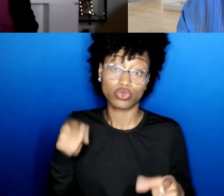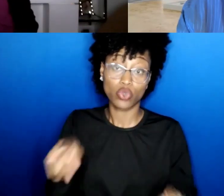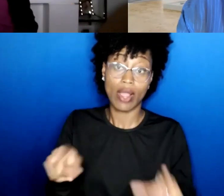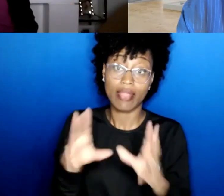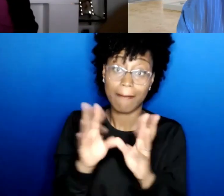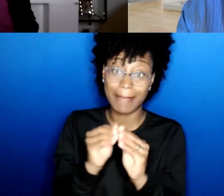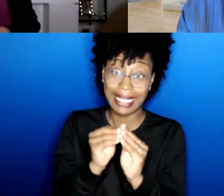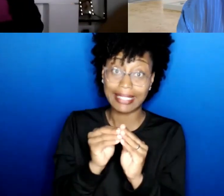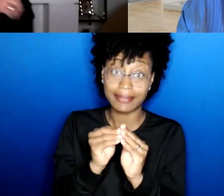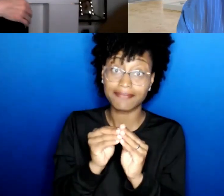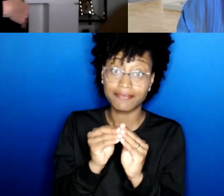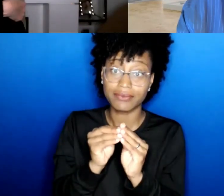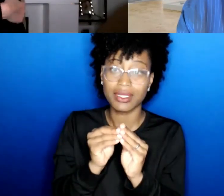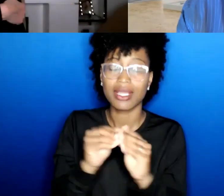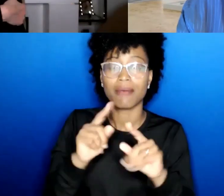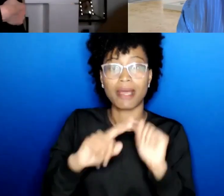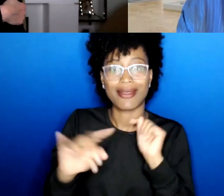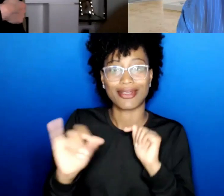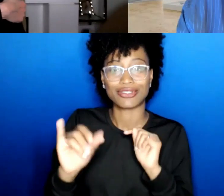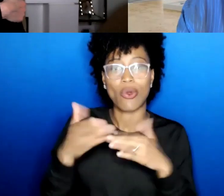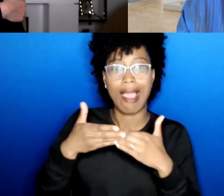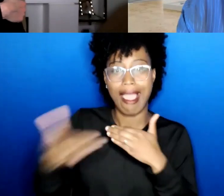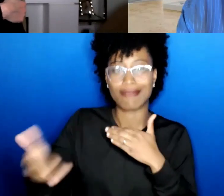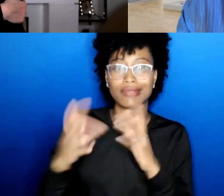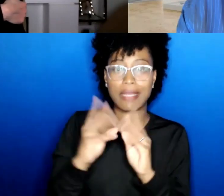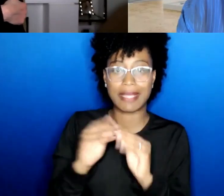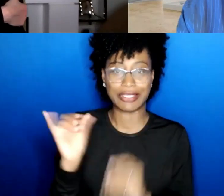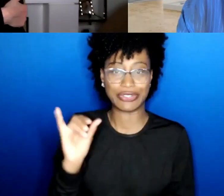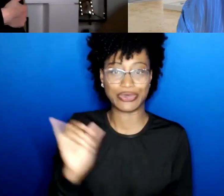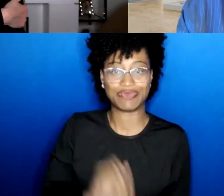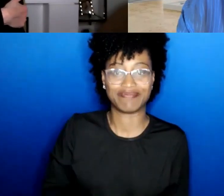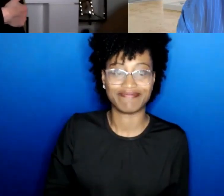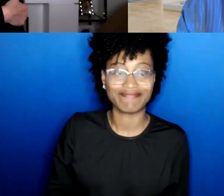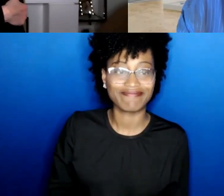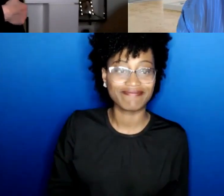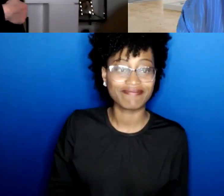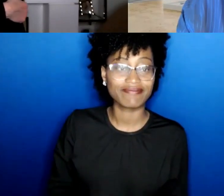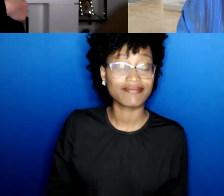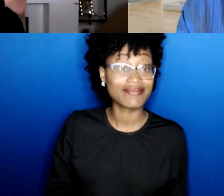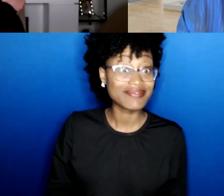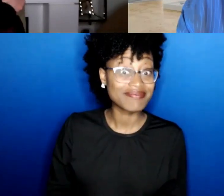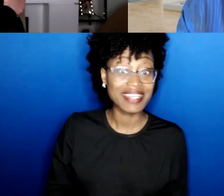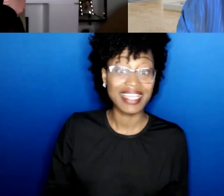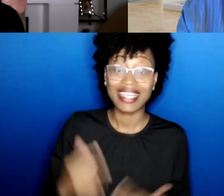after the meeting. 06:27:01 I will now turn it over to Robert,